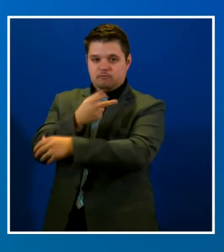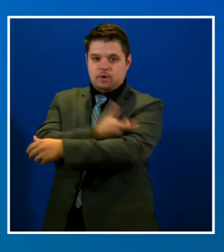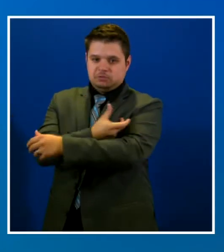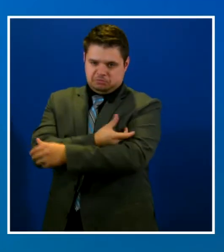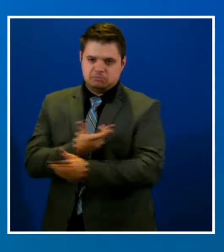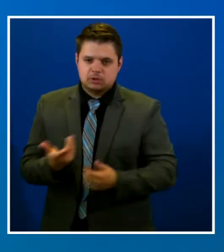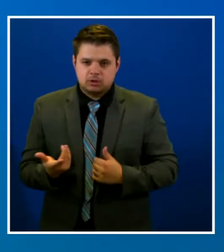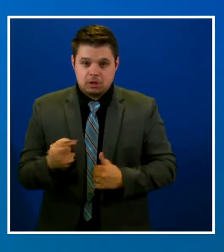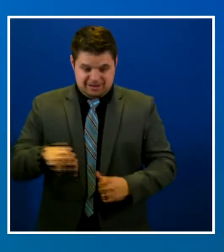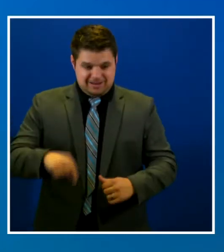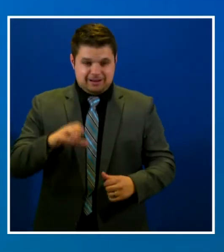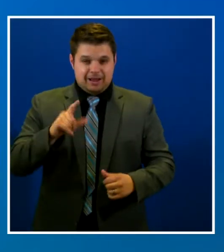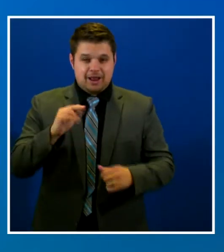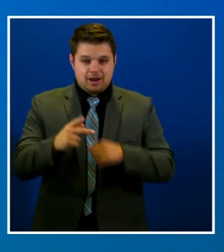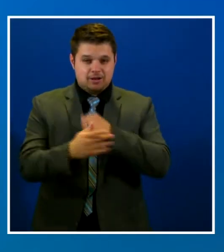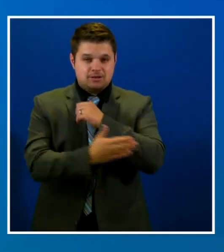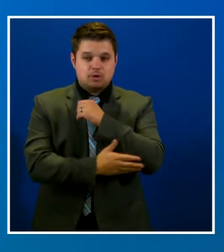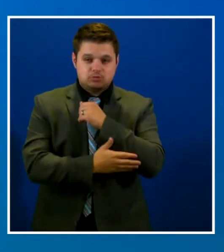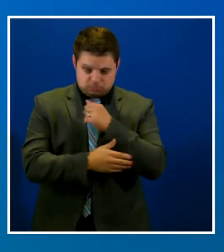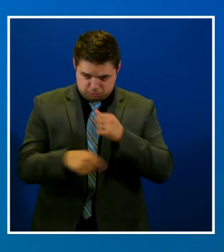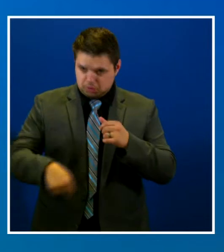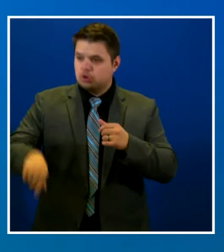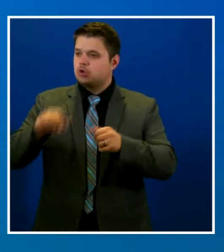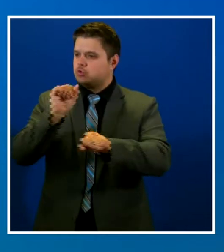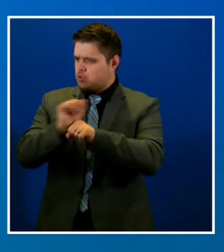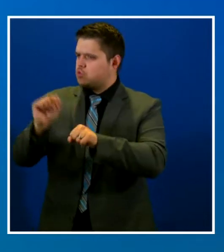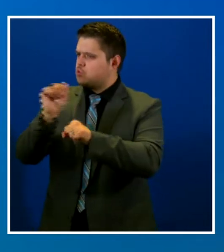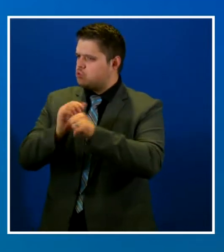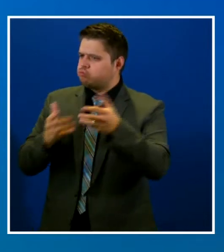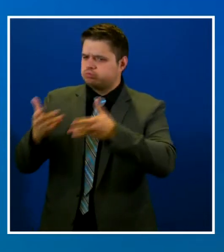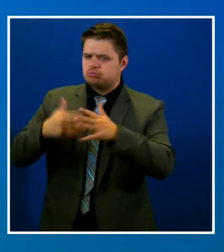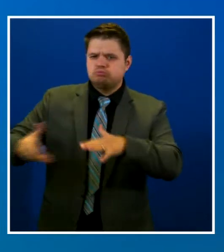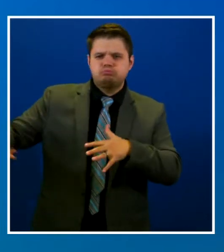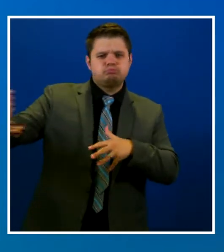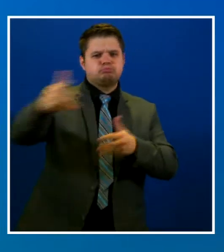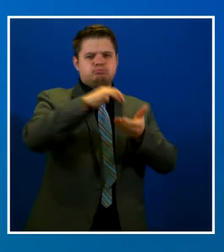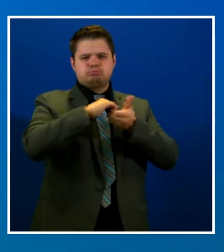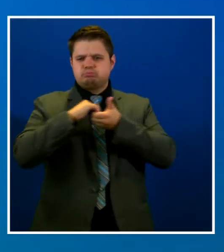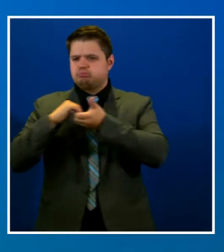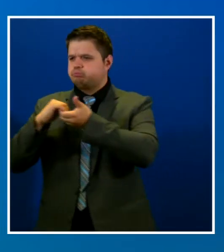community partners to support popup vaccine events throughout